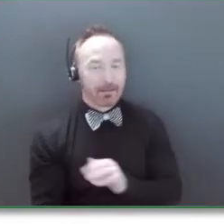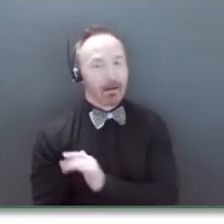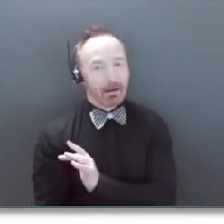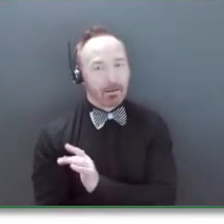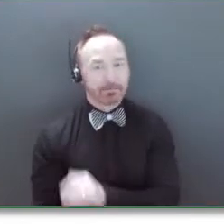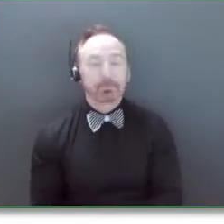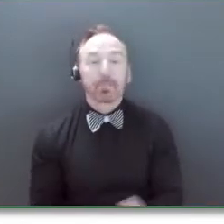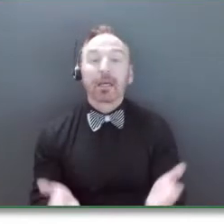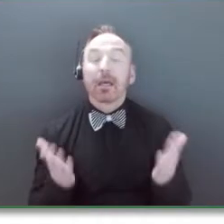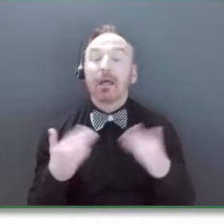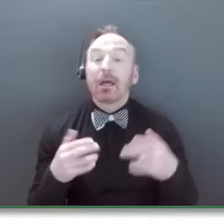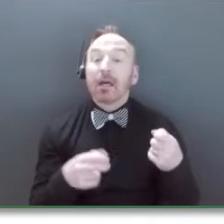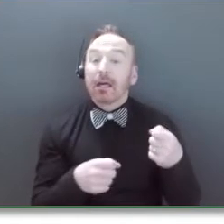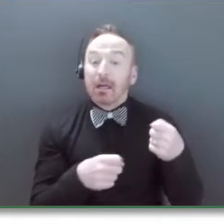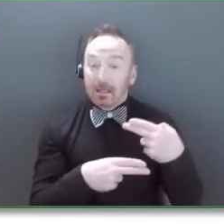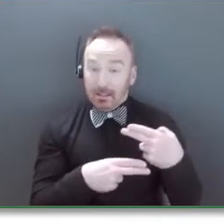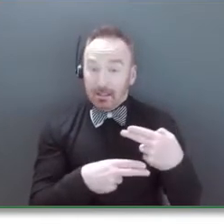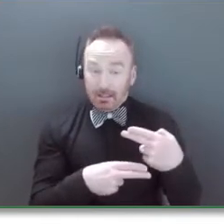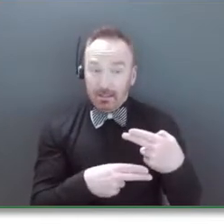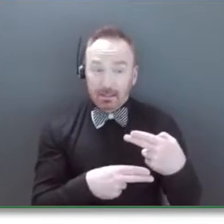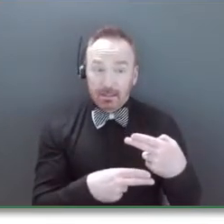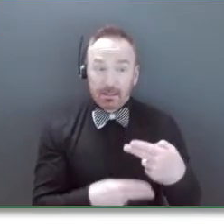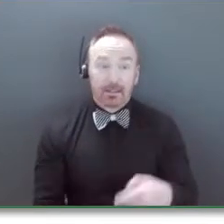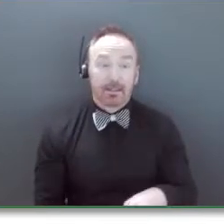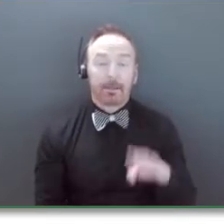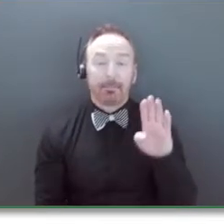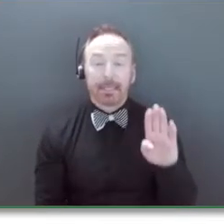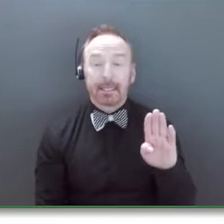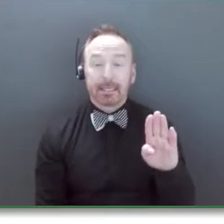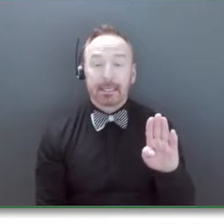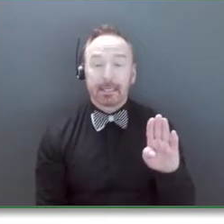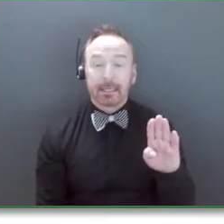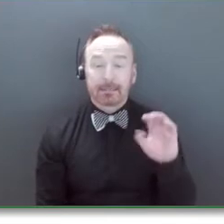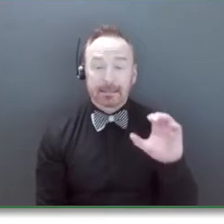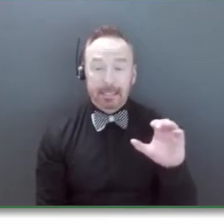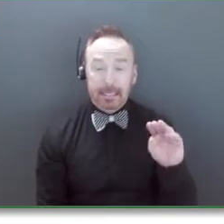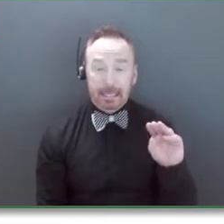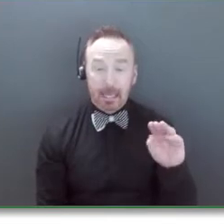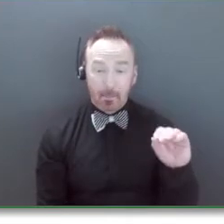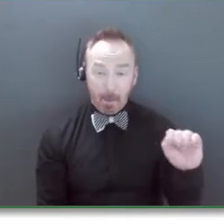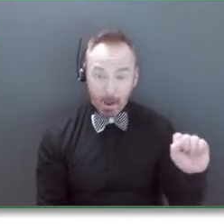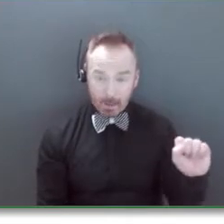In in addition BCMOS's lone trail riders to people to travel to some you